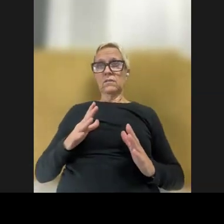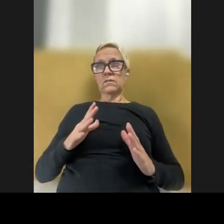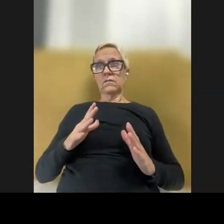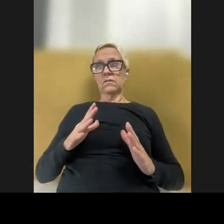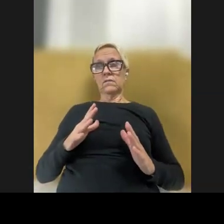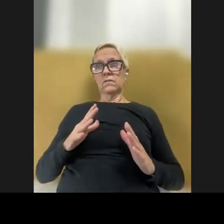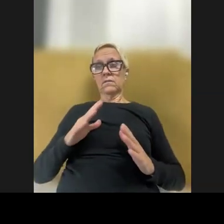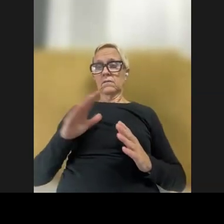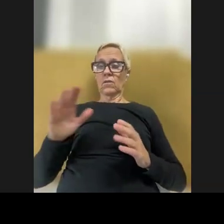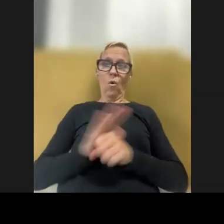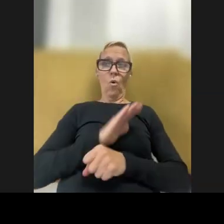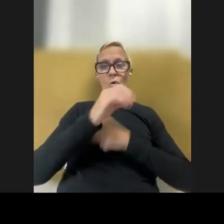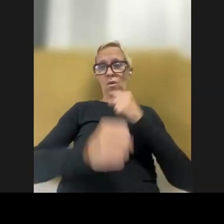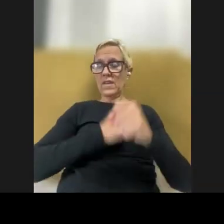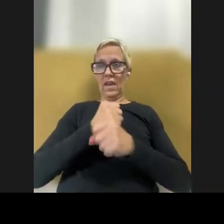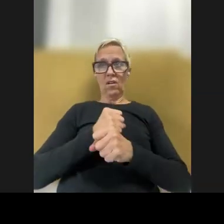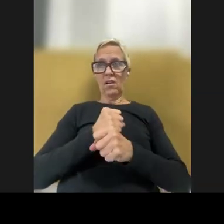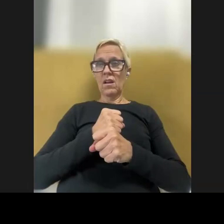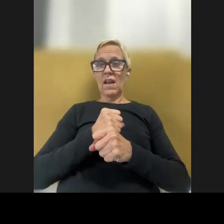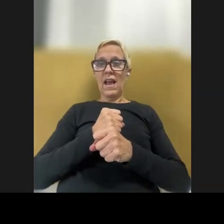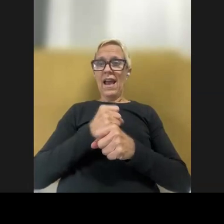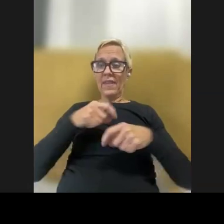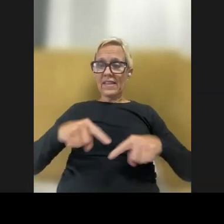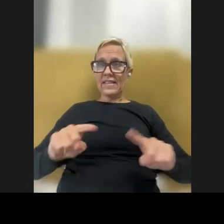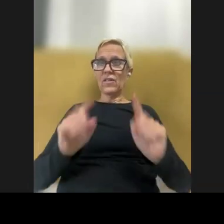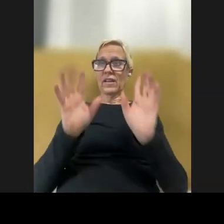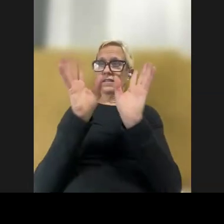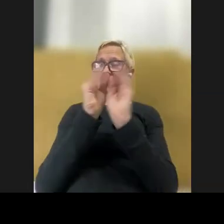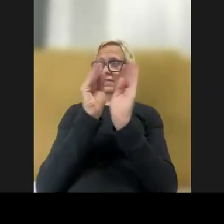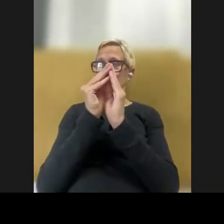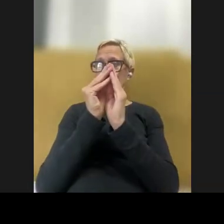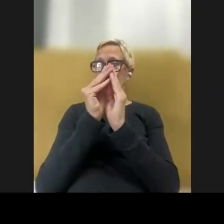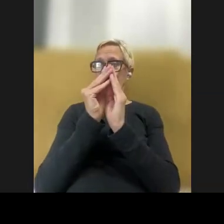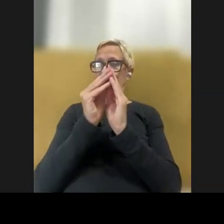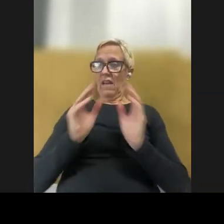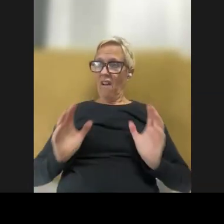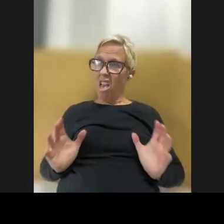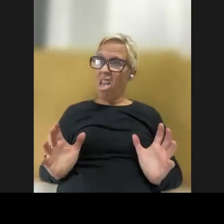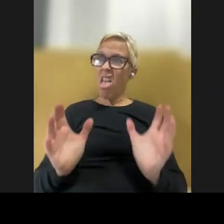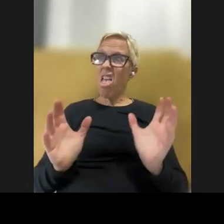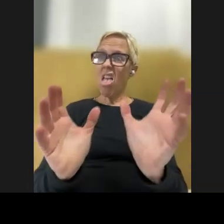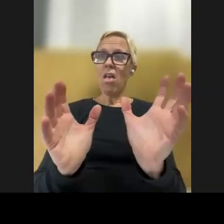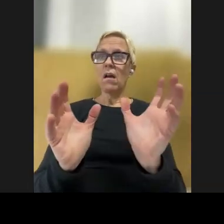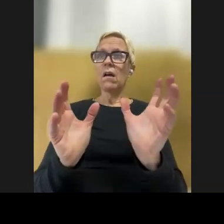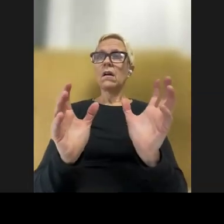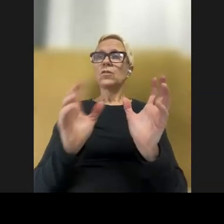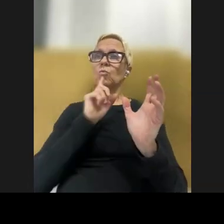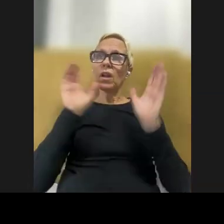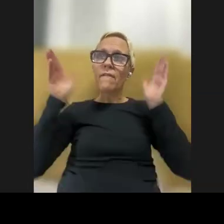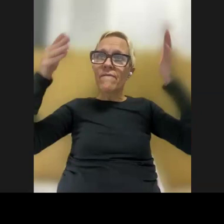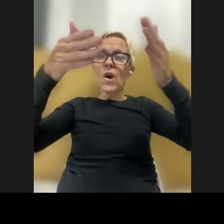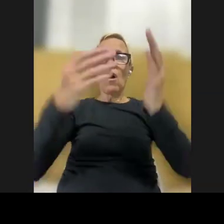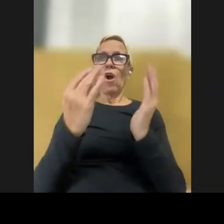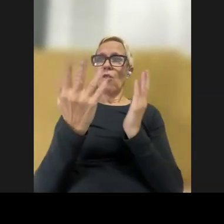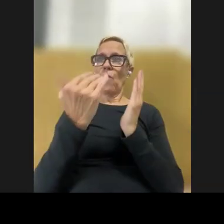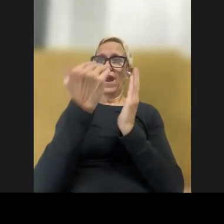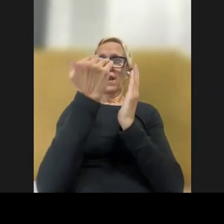I think that our plan in the IL side is educate legislators all year long.